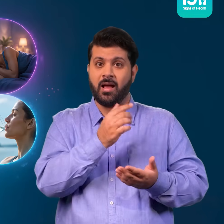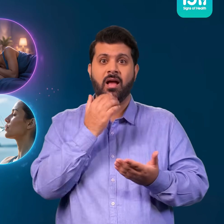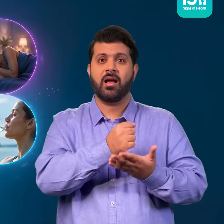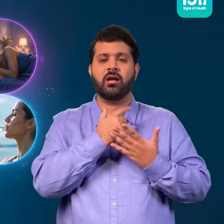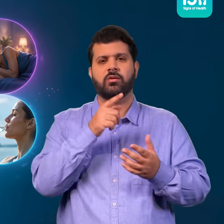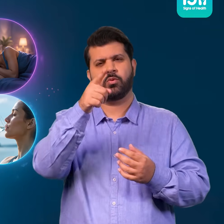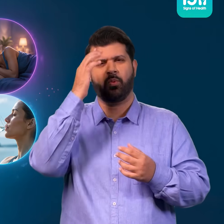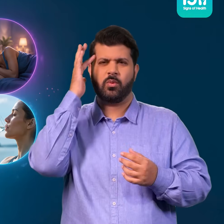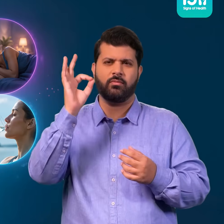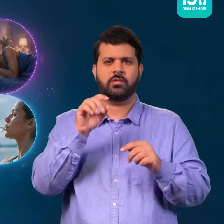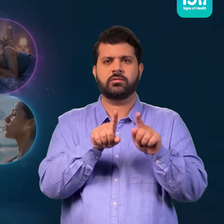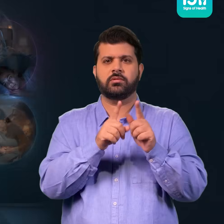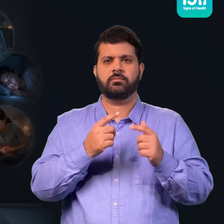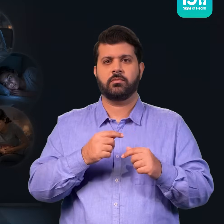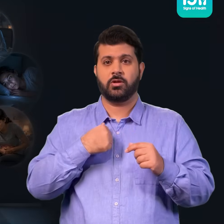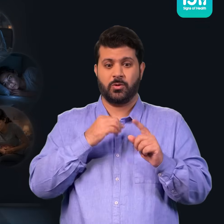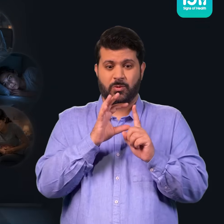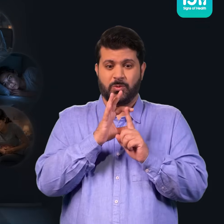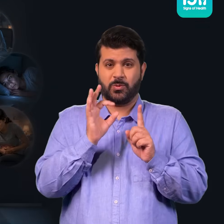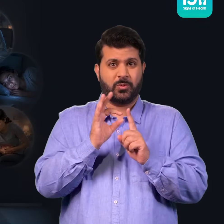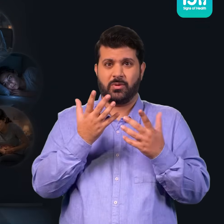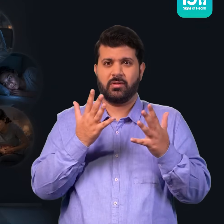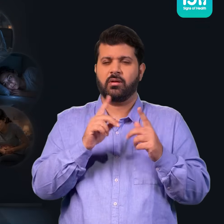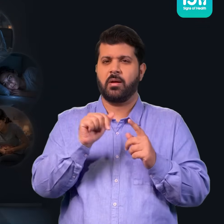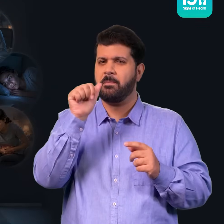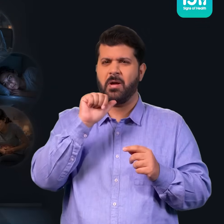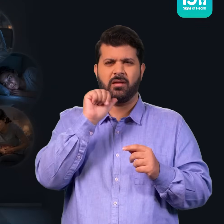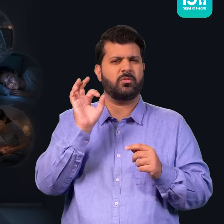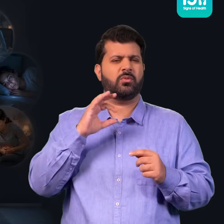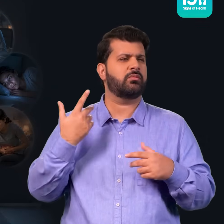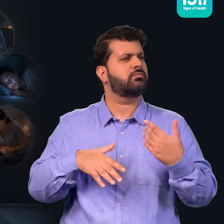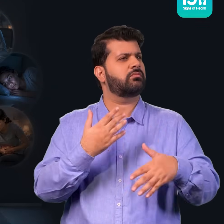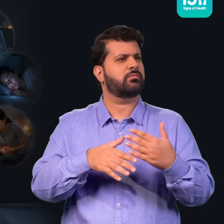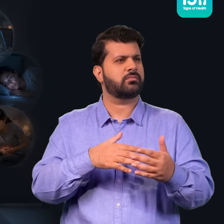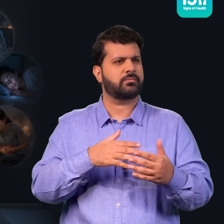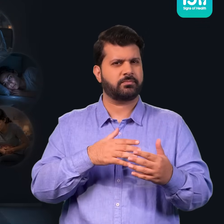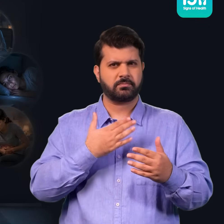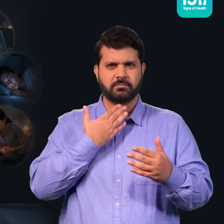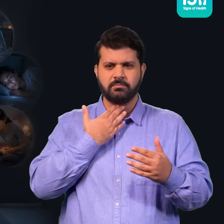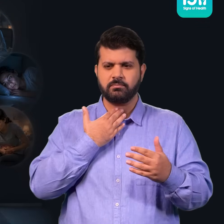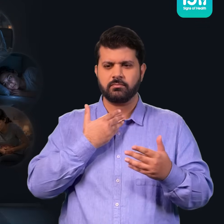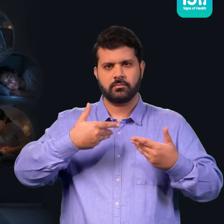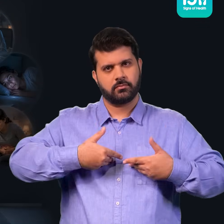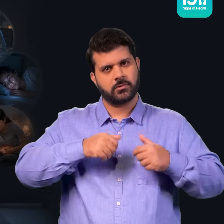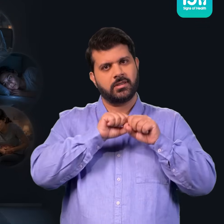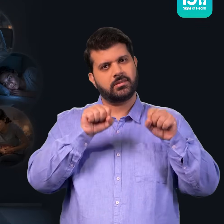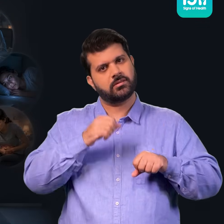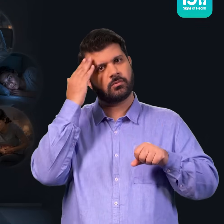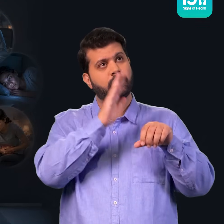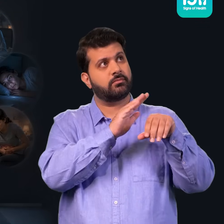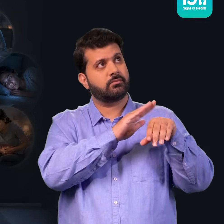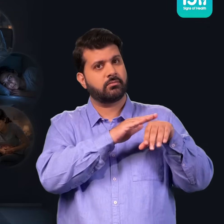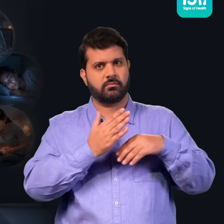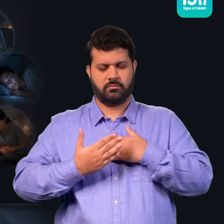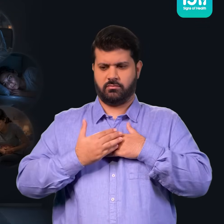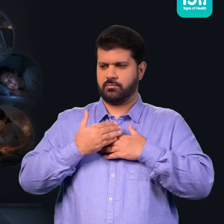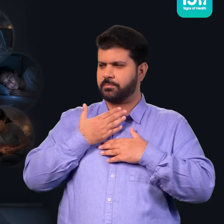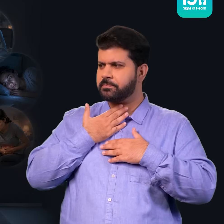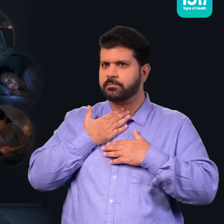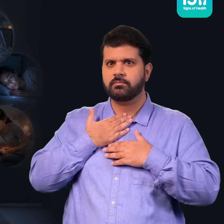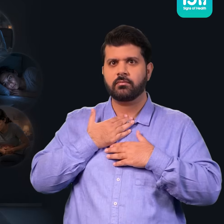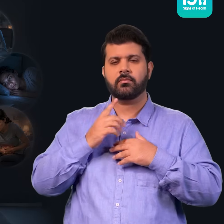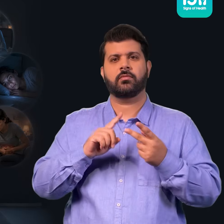It also helps us notice signals, for example, if we don’t drink water, our body tells us by making us feel thirsty.